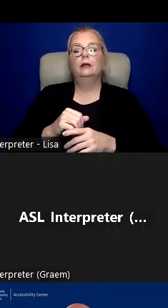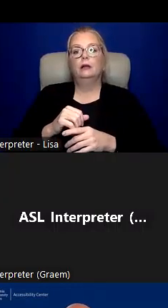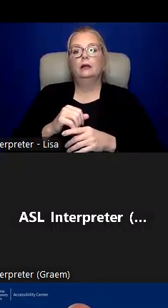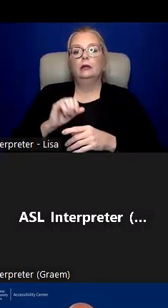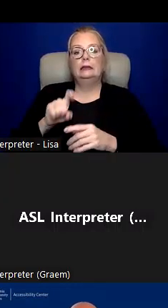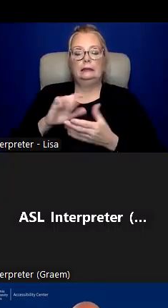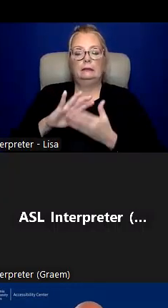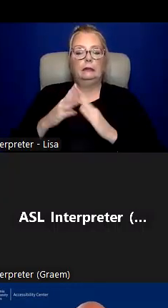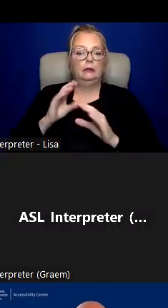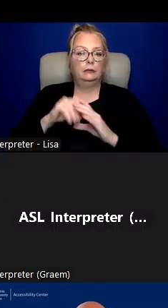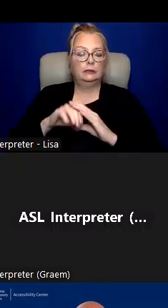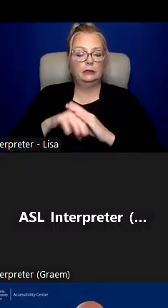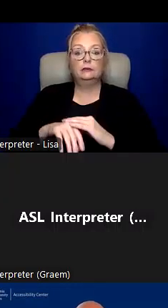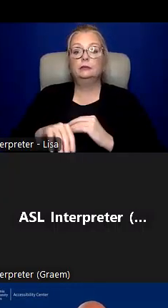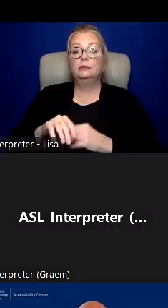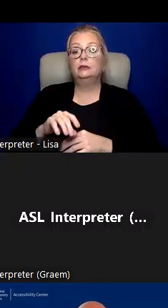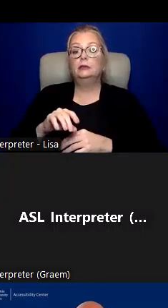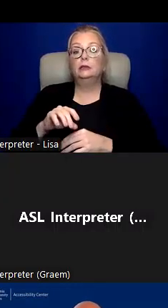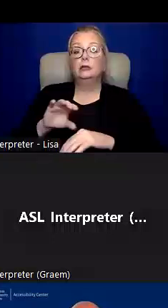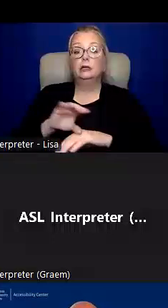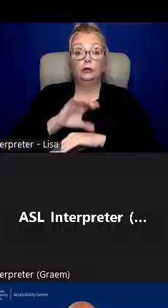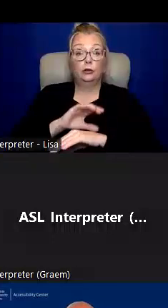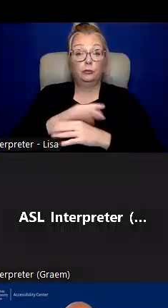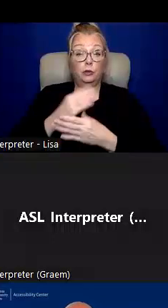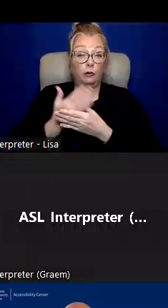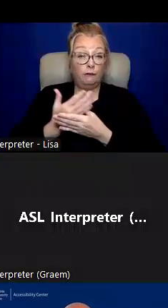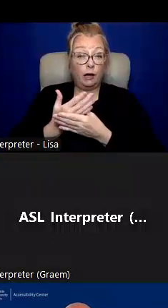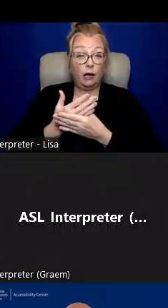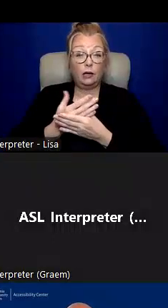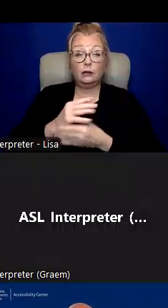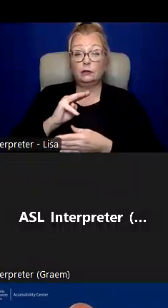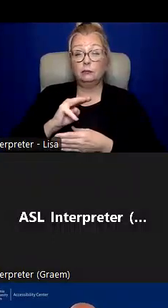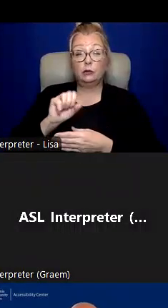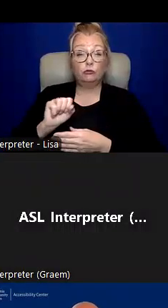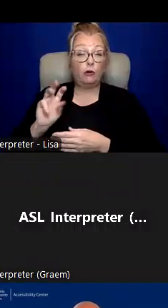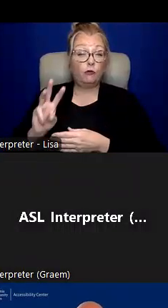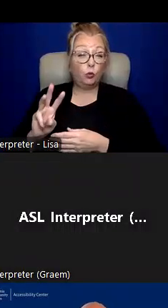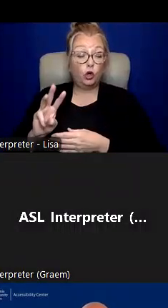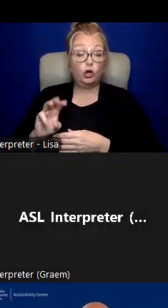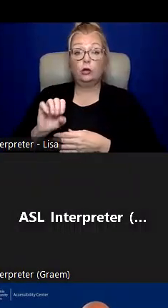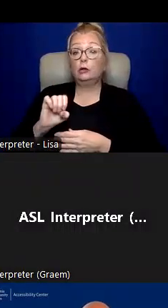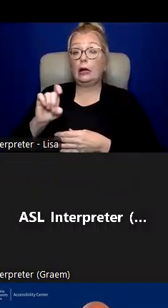The digital files that you are creating and working with, such as Microsoft Word, Excel, PowerPoint,